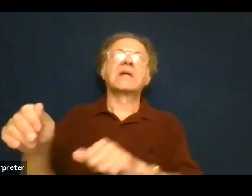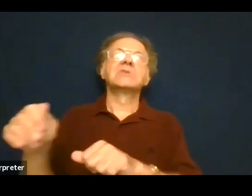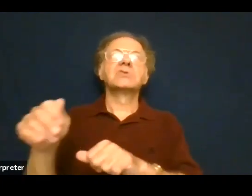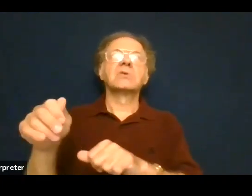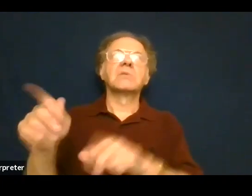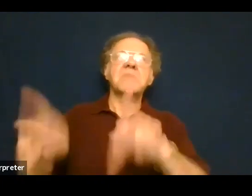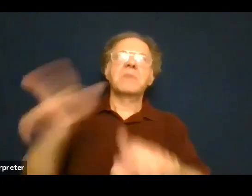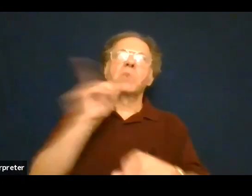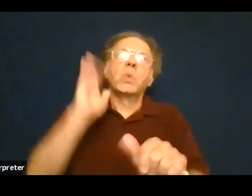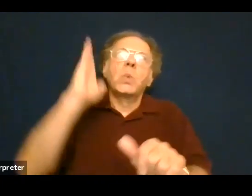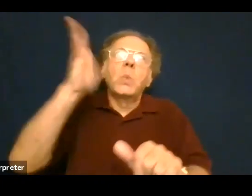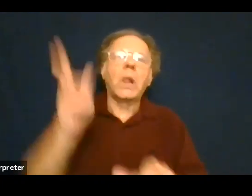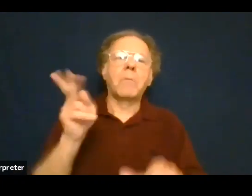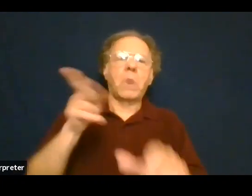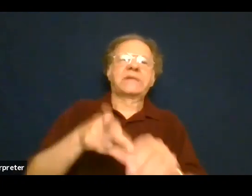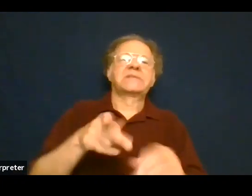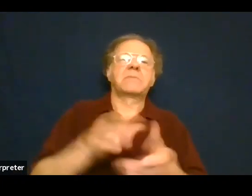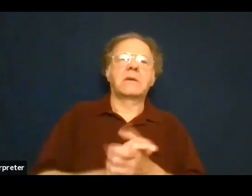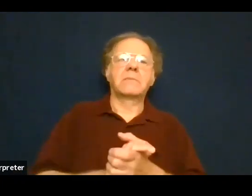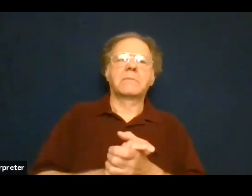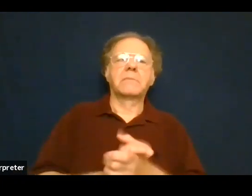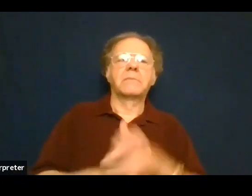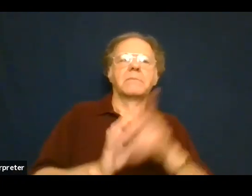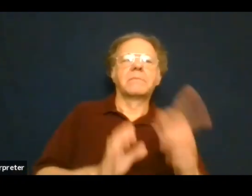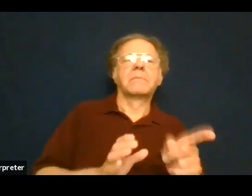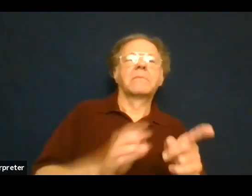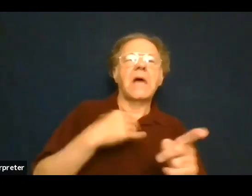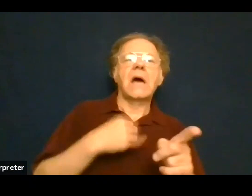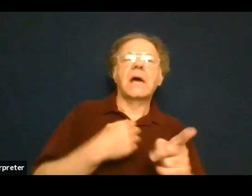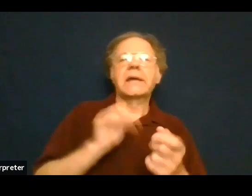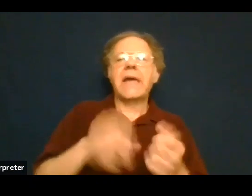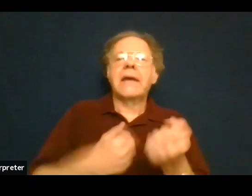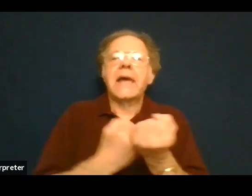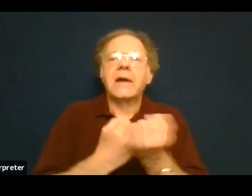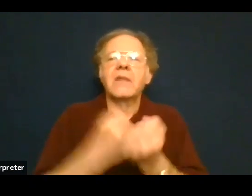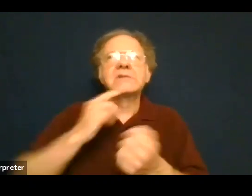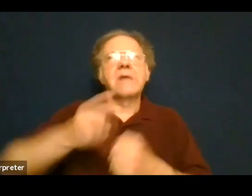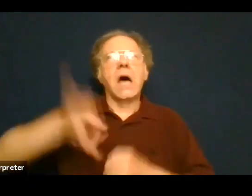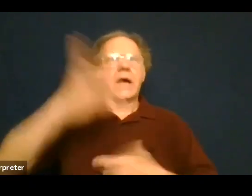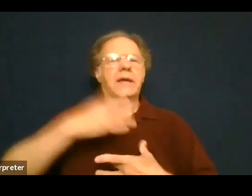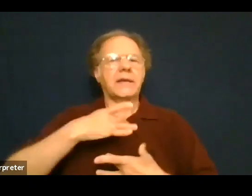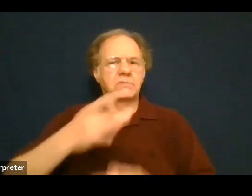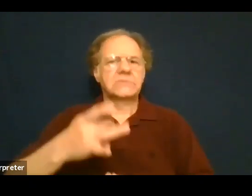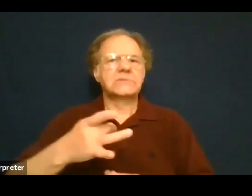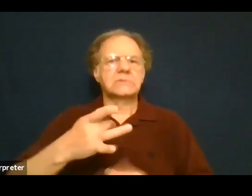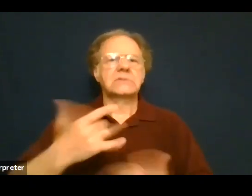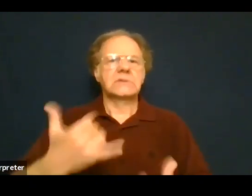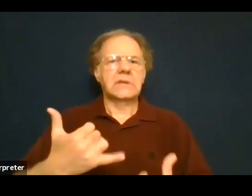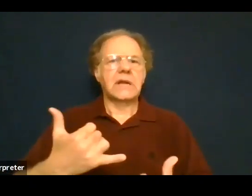Yeah. I can only echo that. There is a high interest, and all that Brian and Ben said